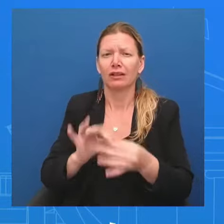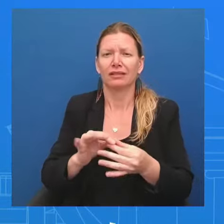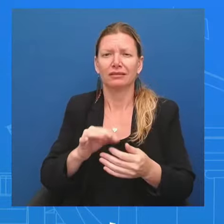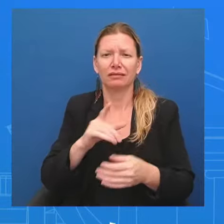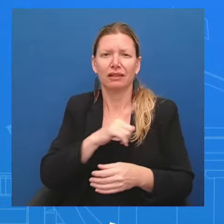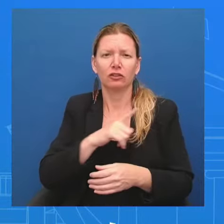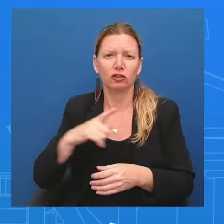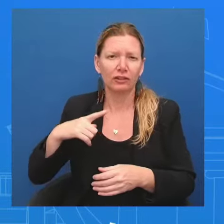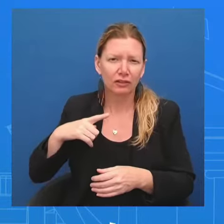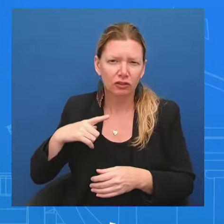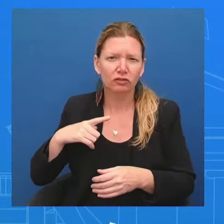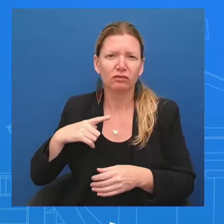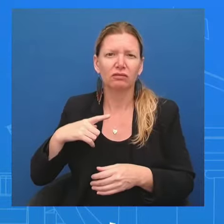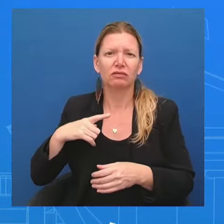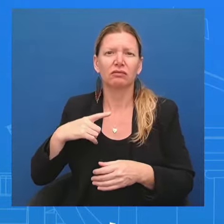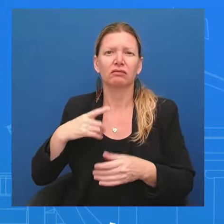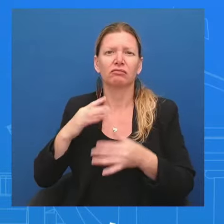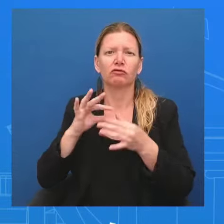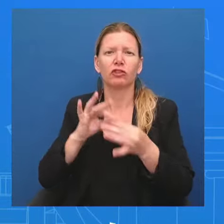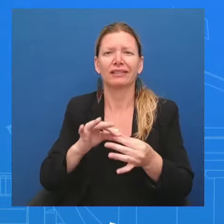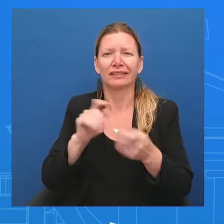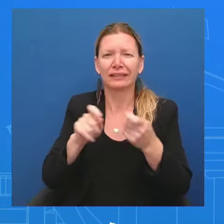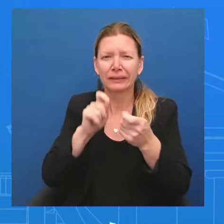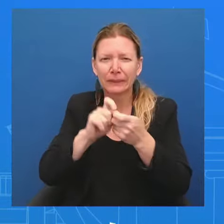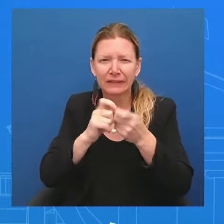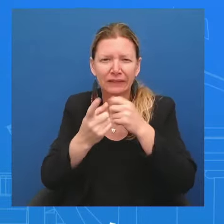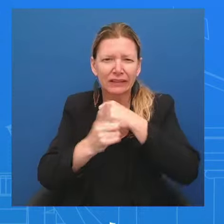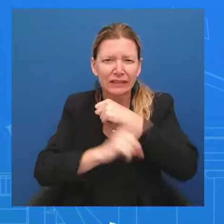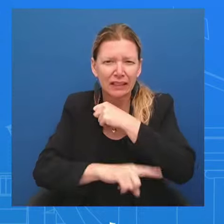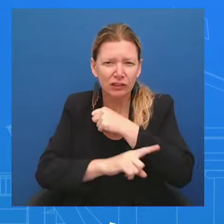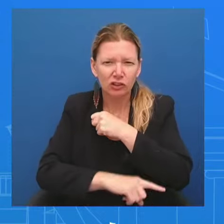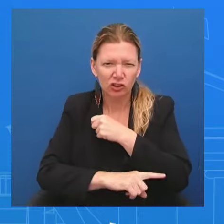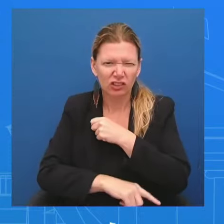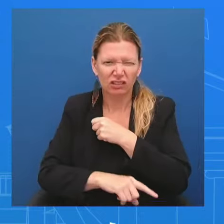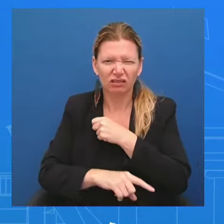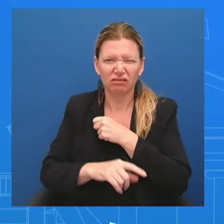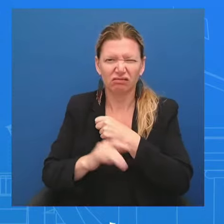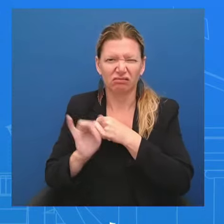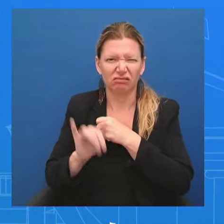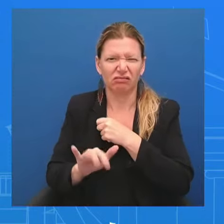that particular question, this is not something that the administration is going to support.